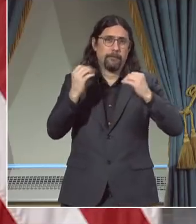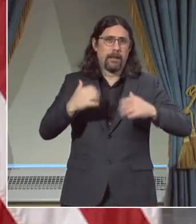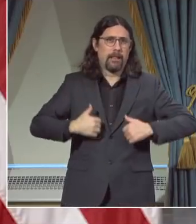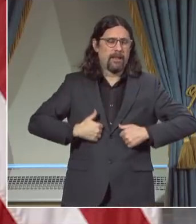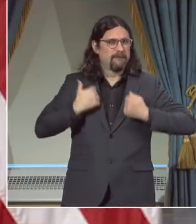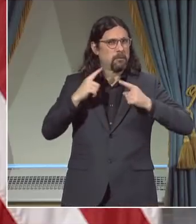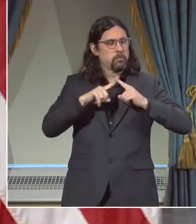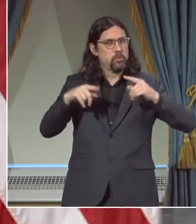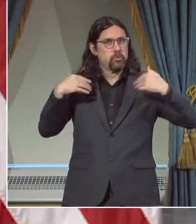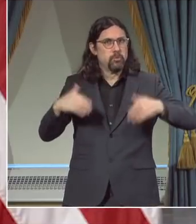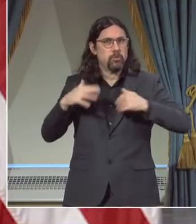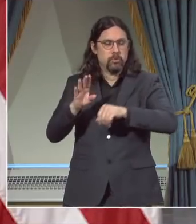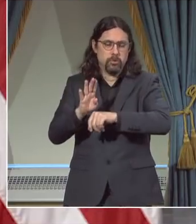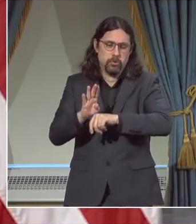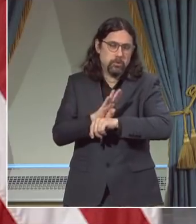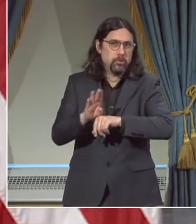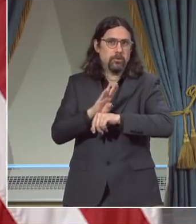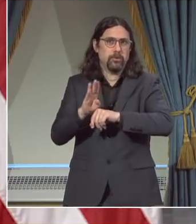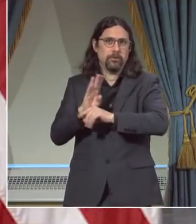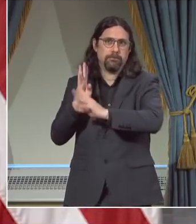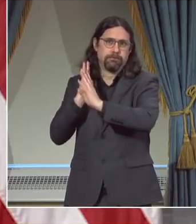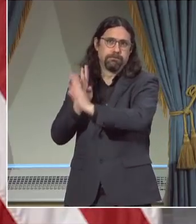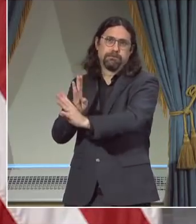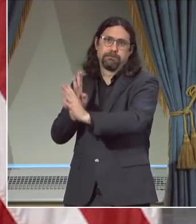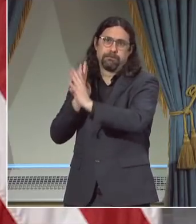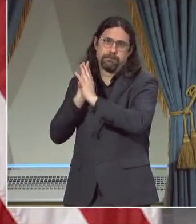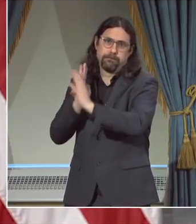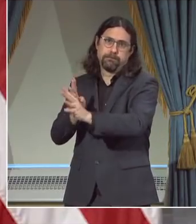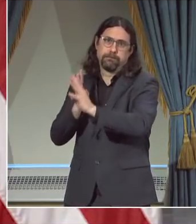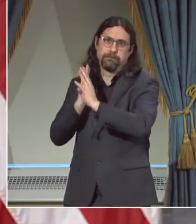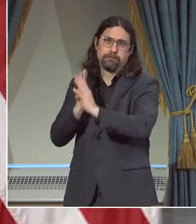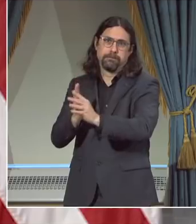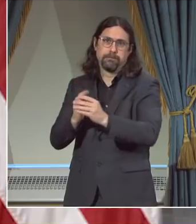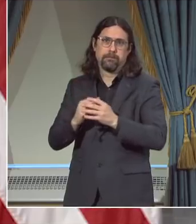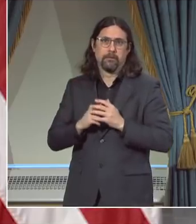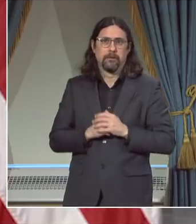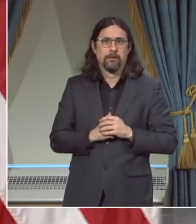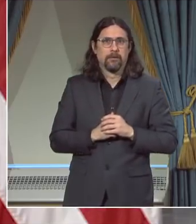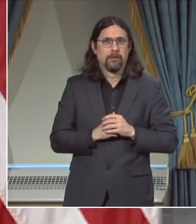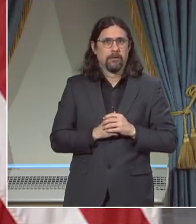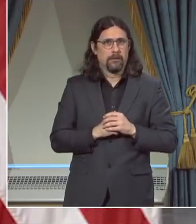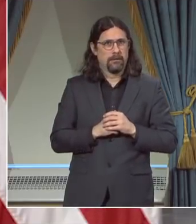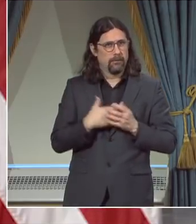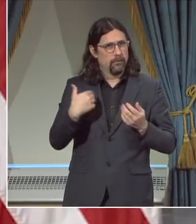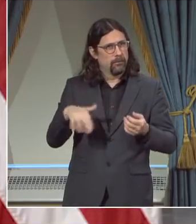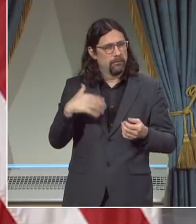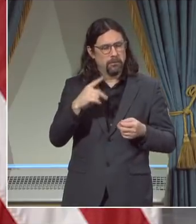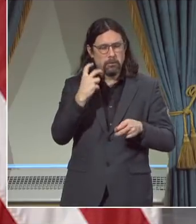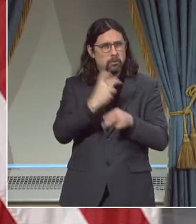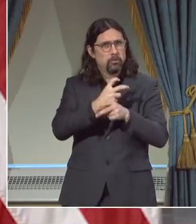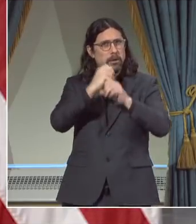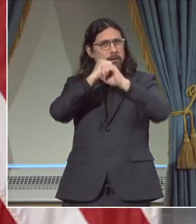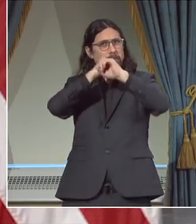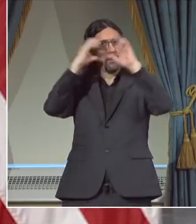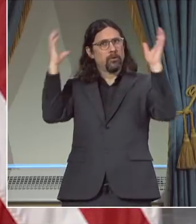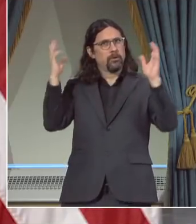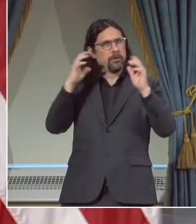PAIN AT THE SAME TIME AND REAL